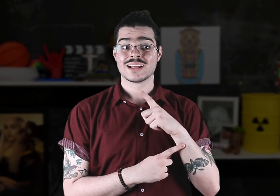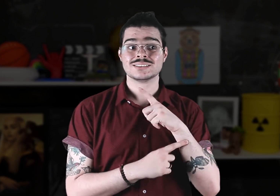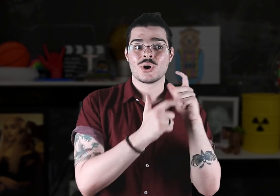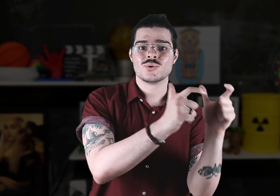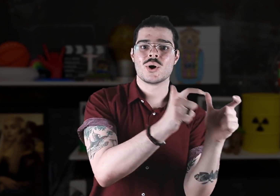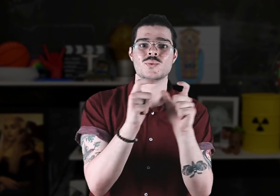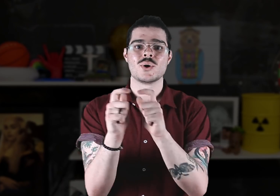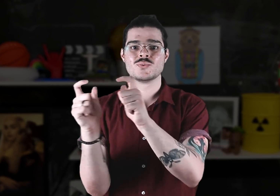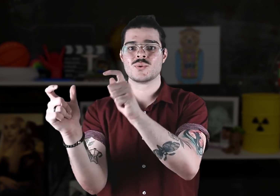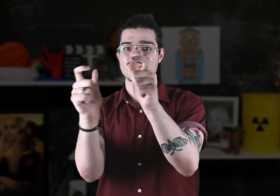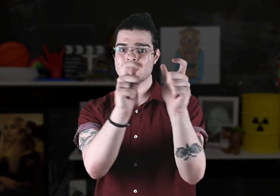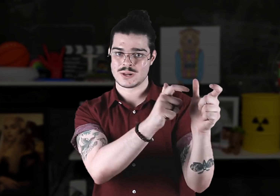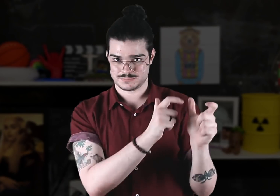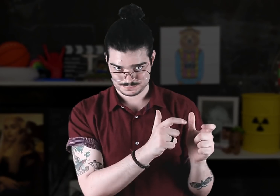They are out there.